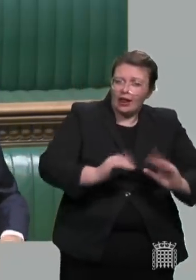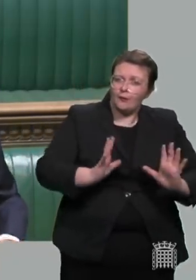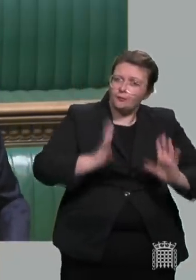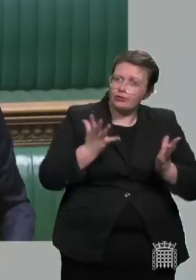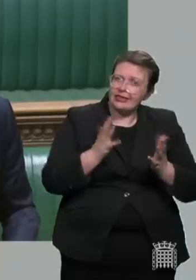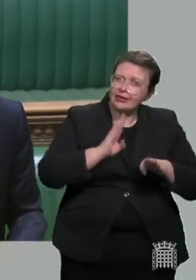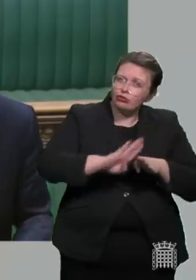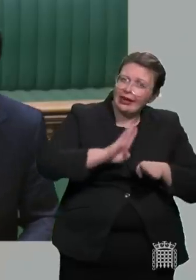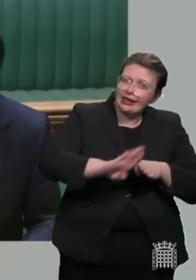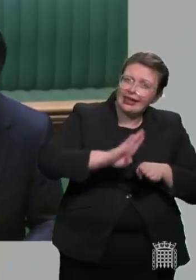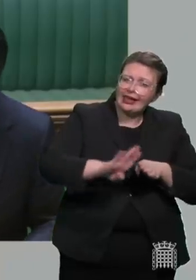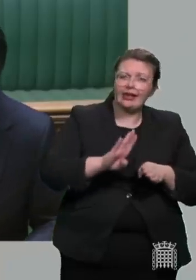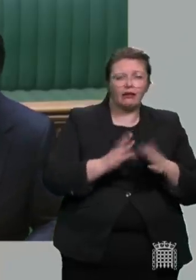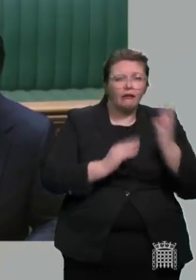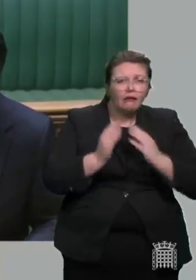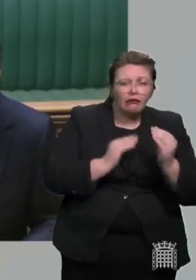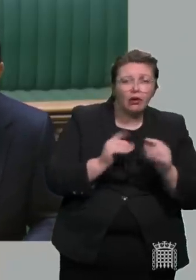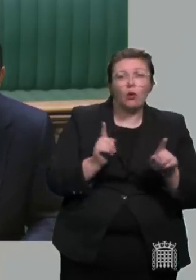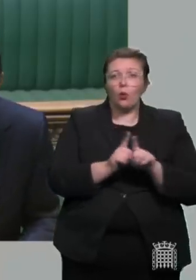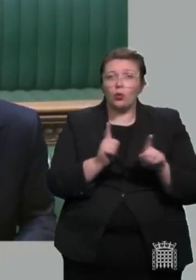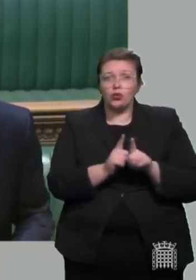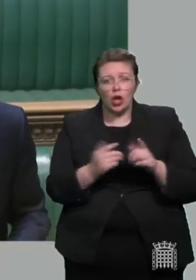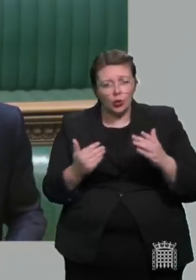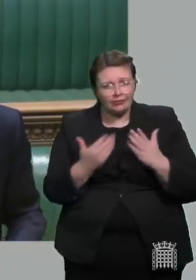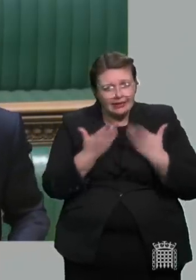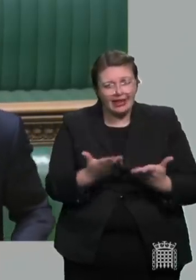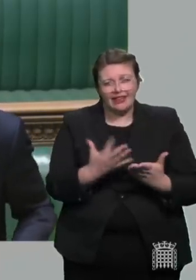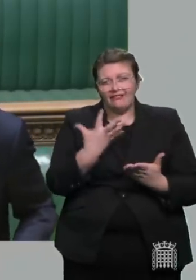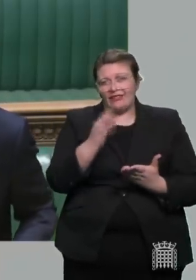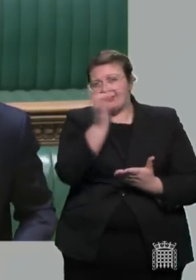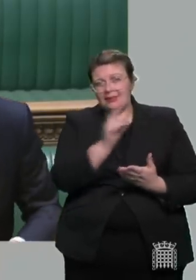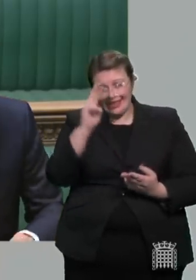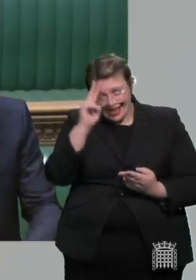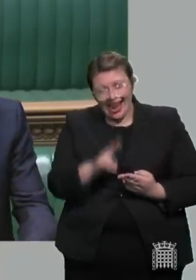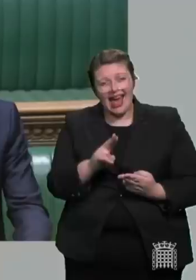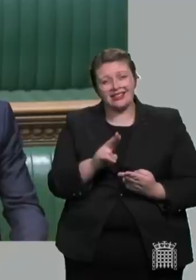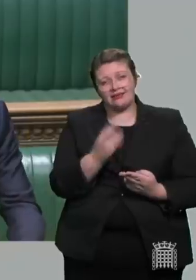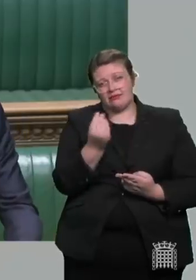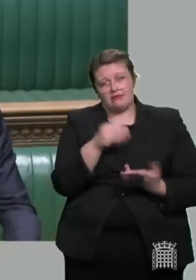discount on new productivity-enhancing software worth up to £5,000 each.